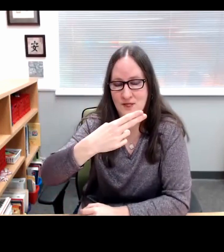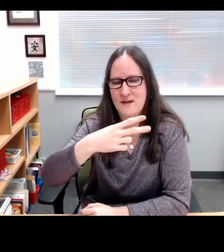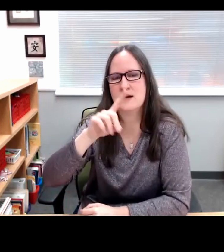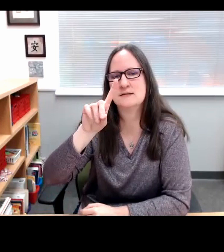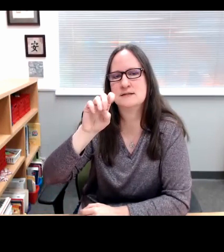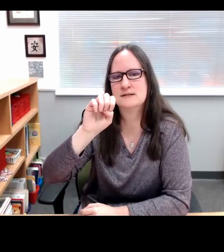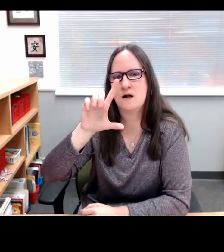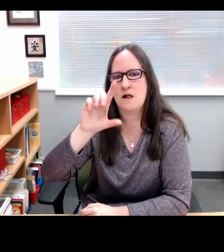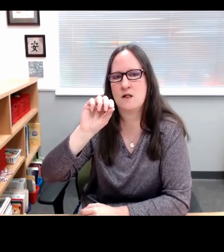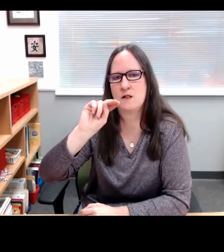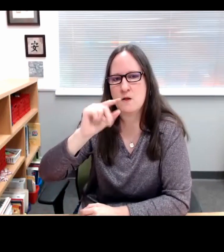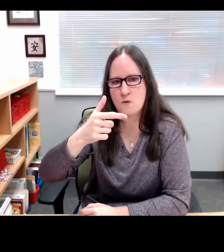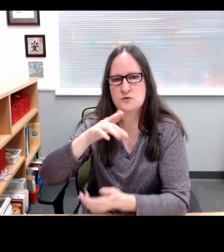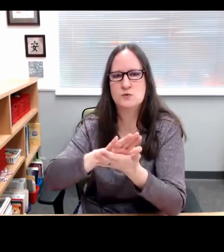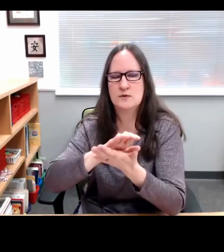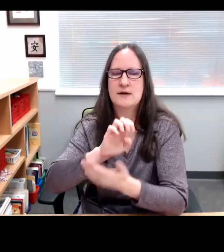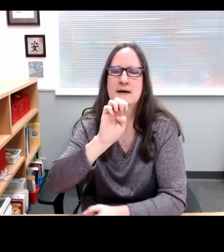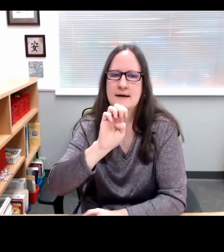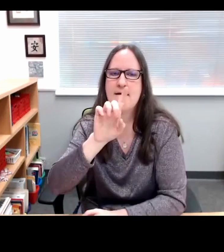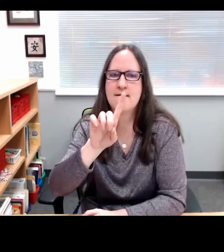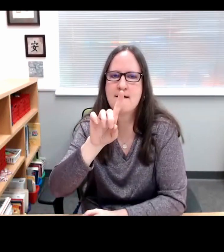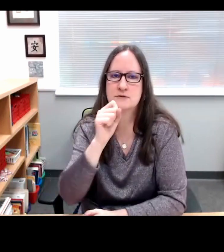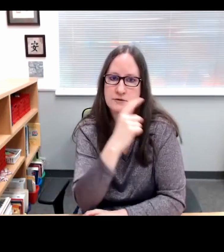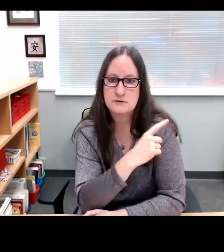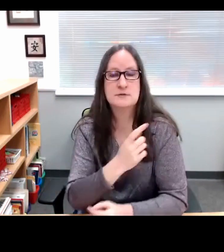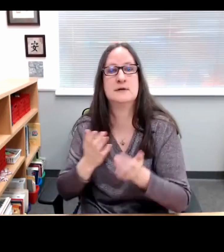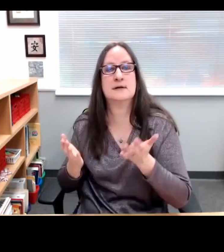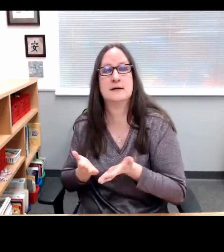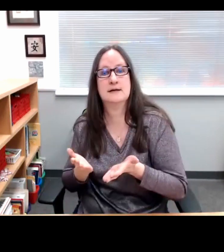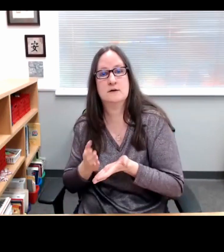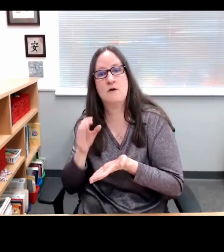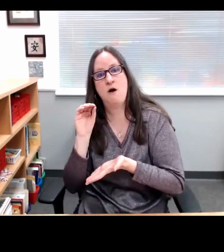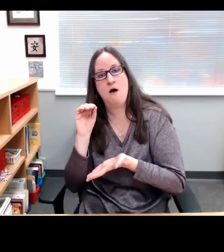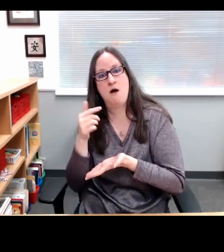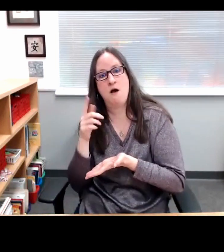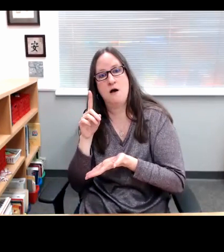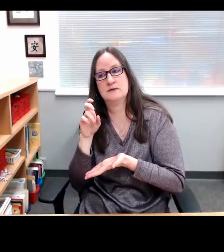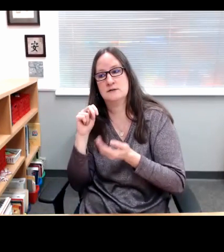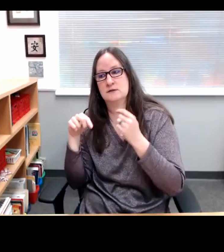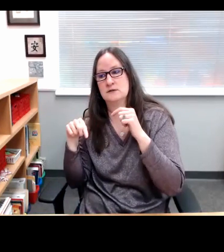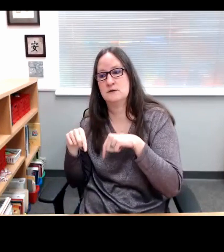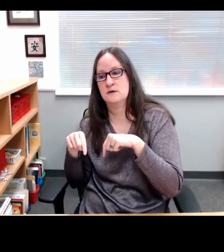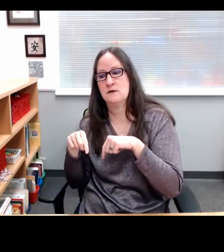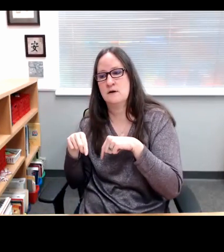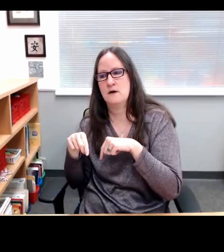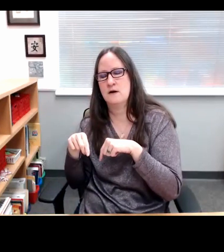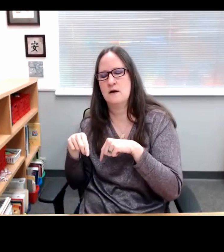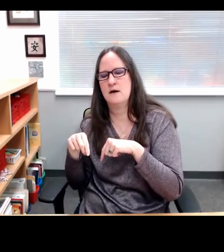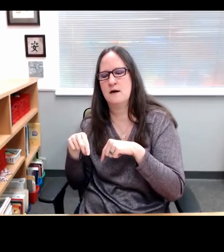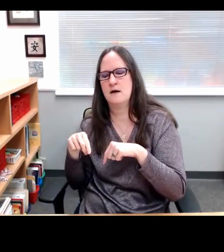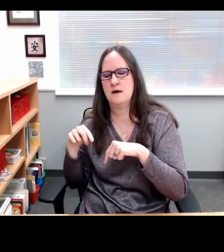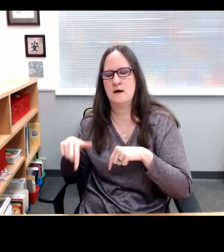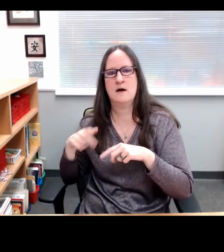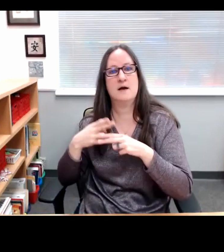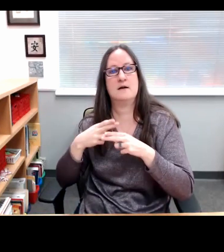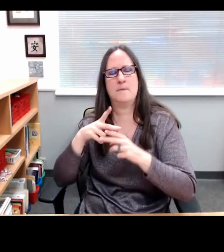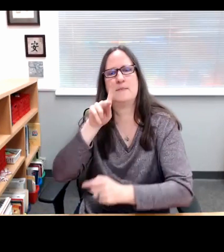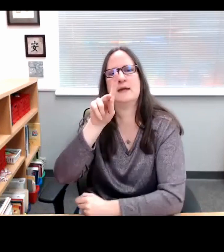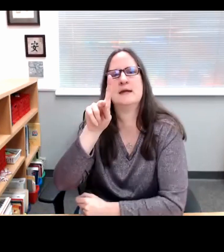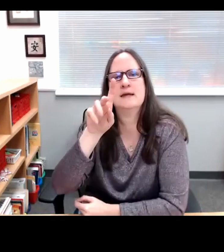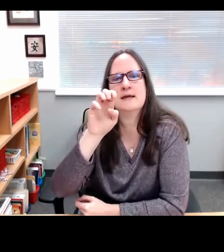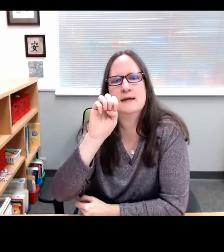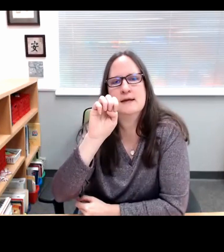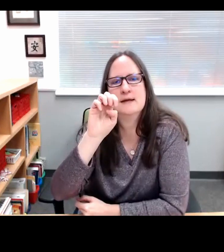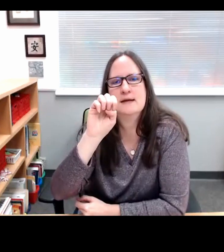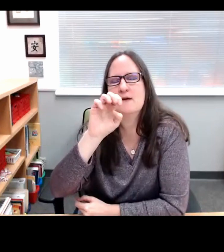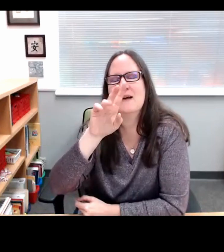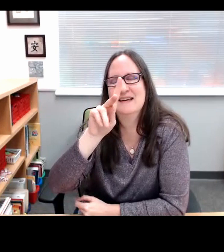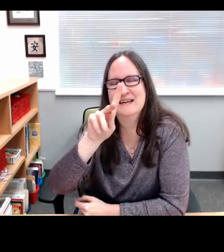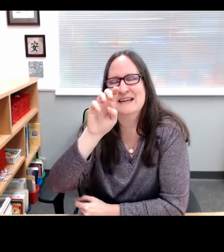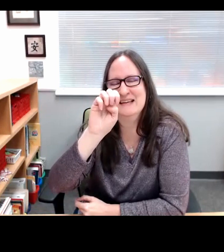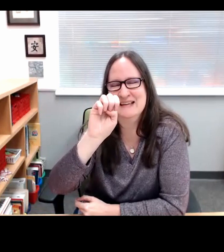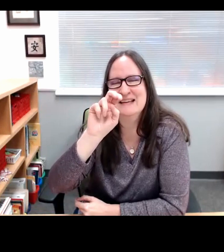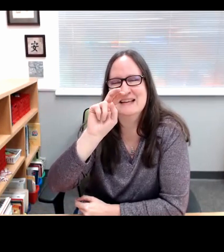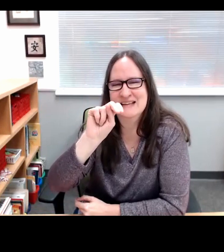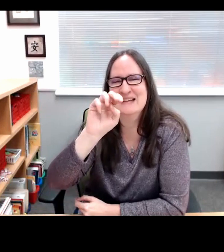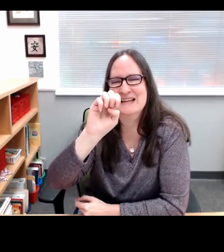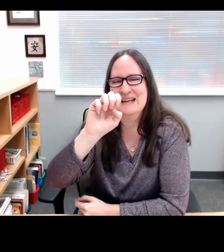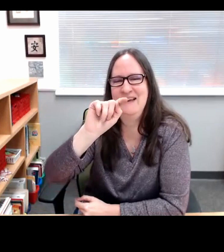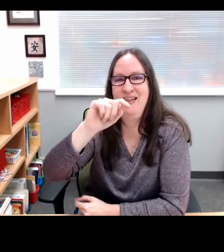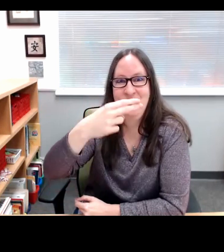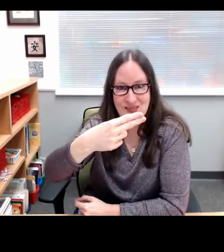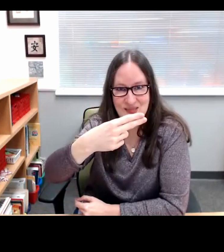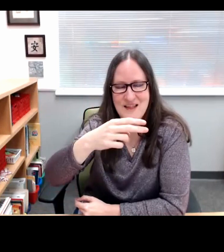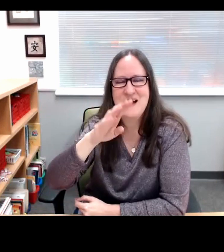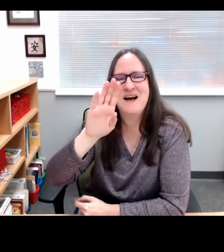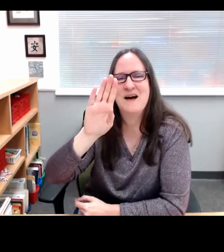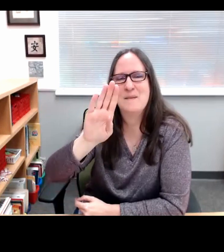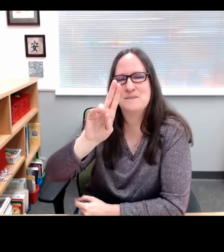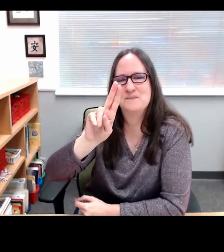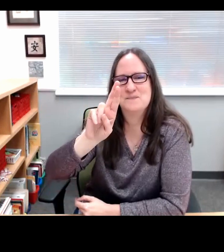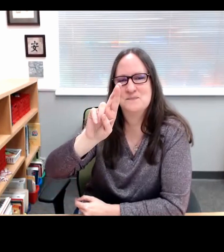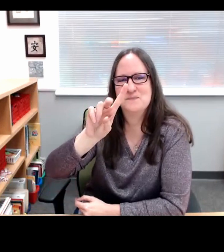Elizabeth DeLong School, so it's EDS. Here where we are Ogden it's called the Kenneth